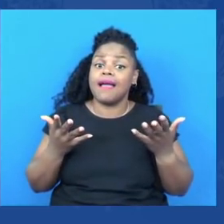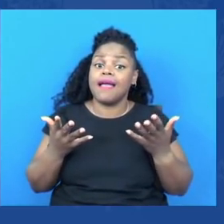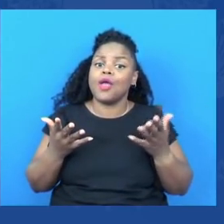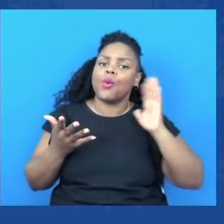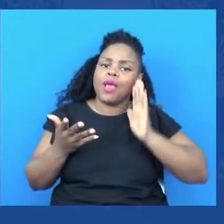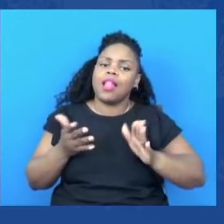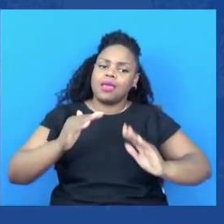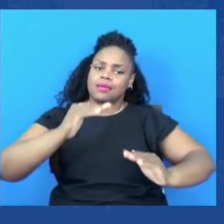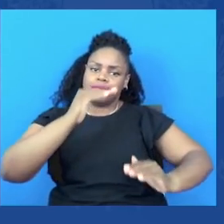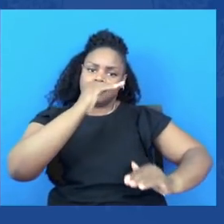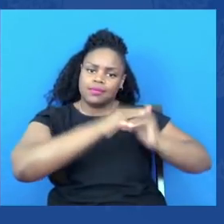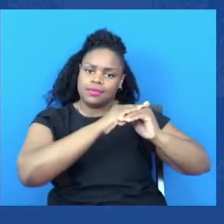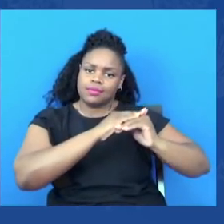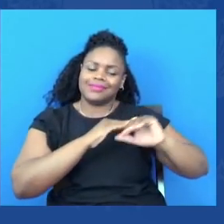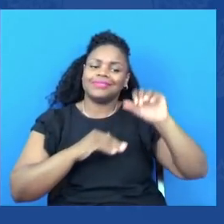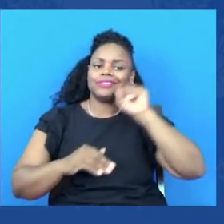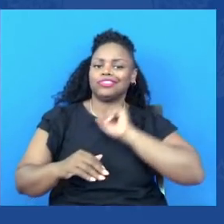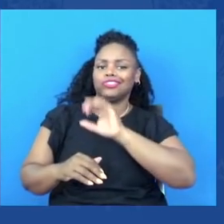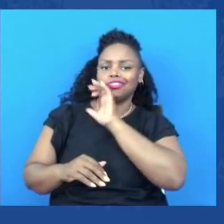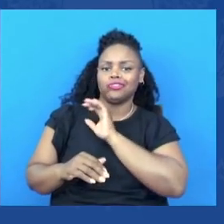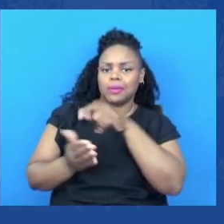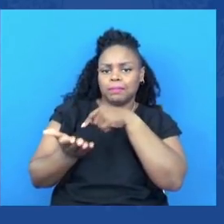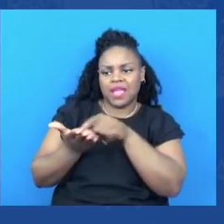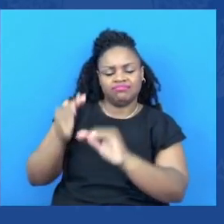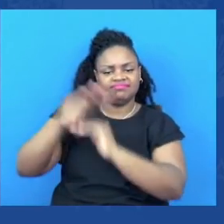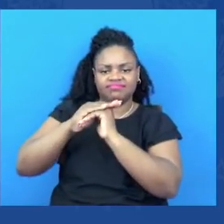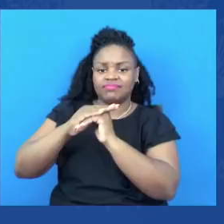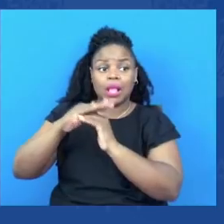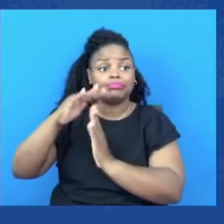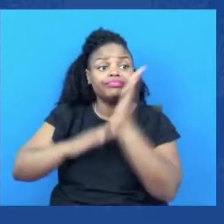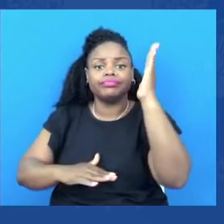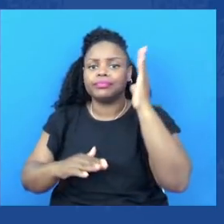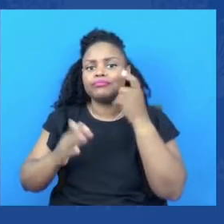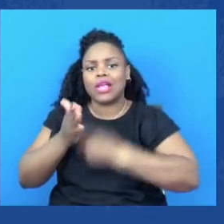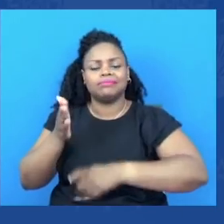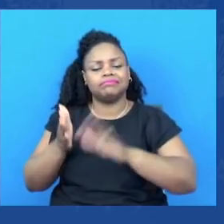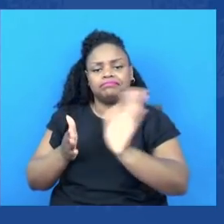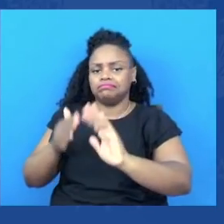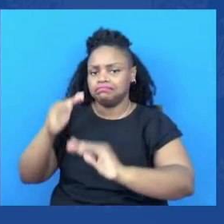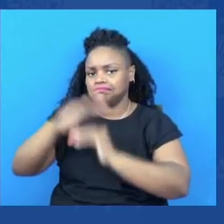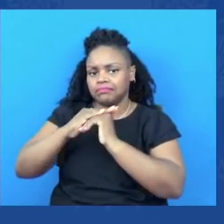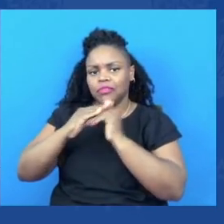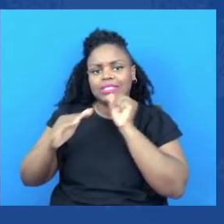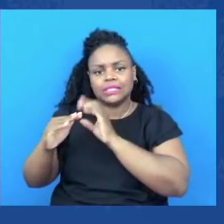at no more than about $3,000 a year, our plan says that drug companies